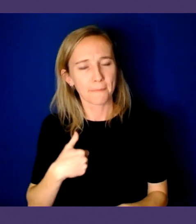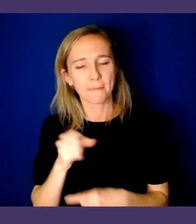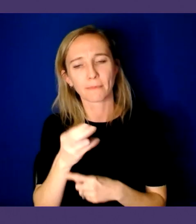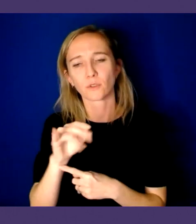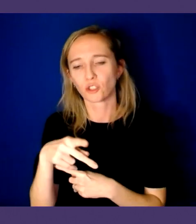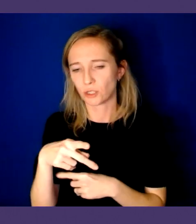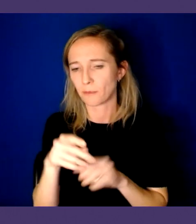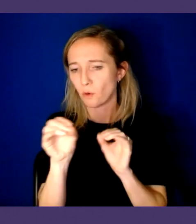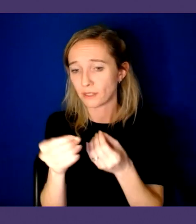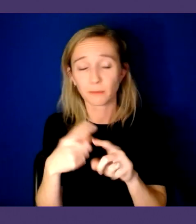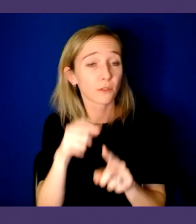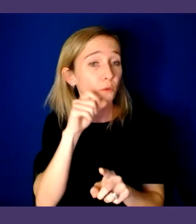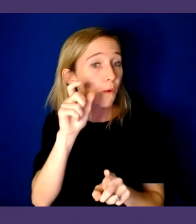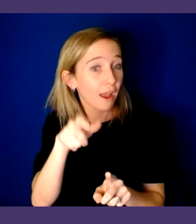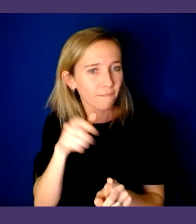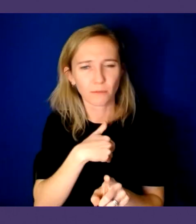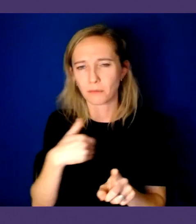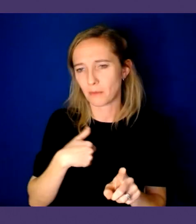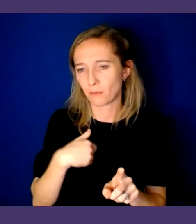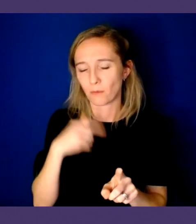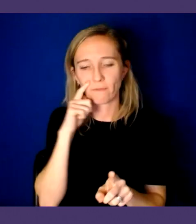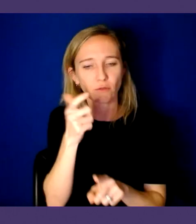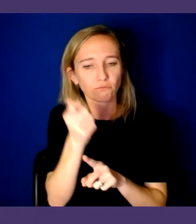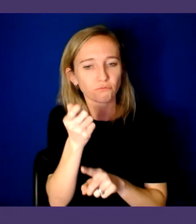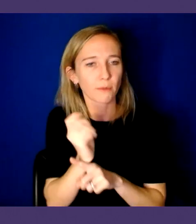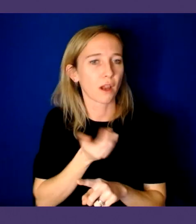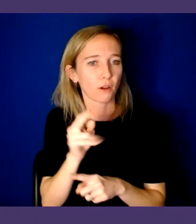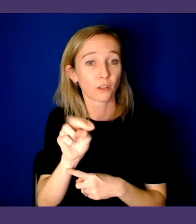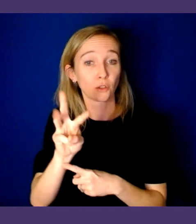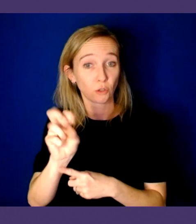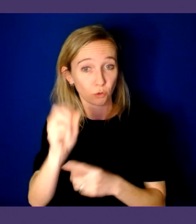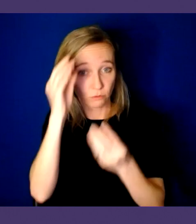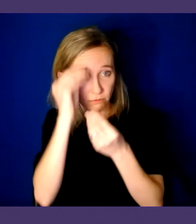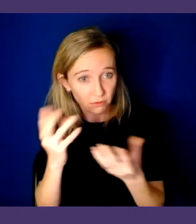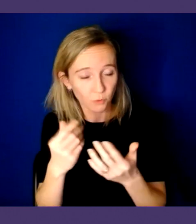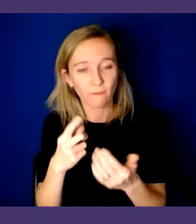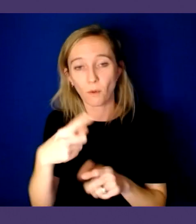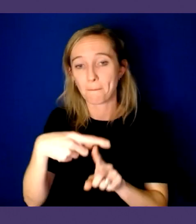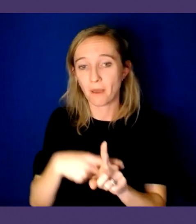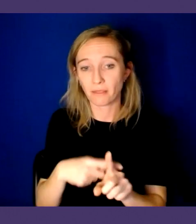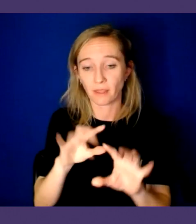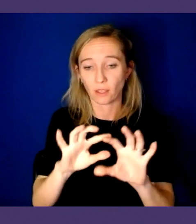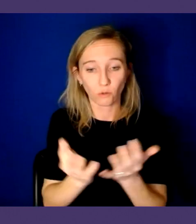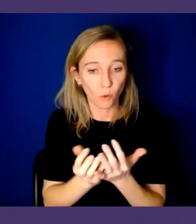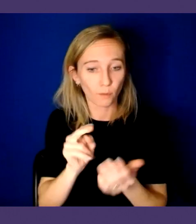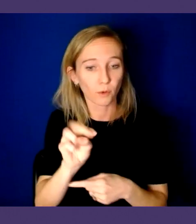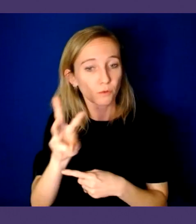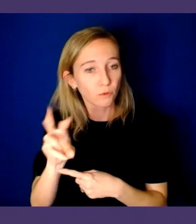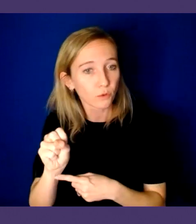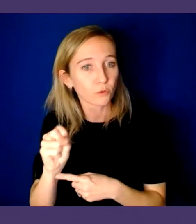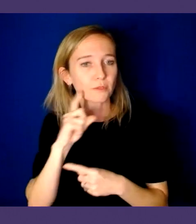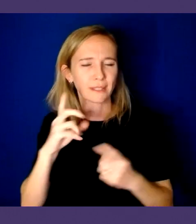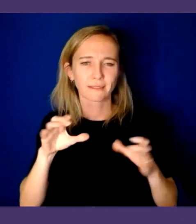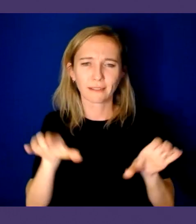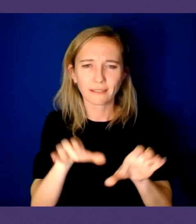to subscribe to our newsletters. We have one monthly that's global news and activities around the world relating to accessibility.